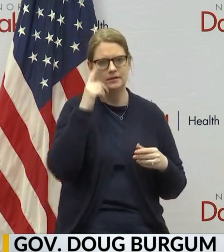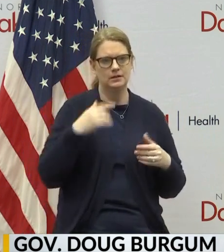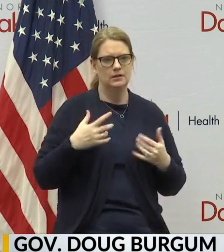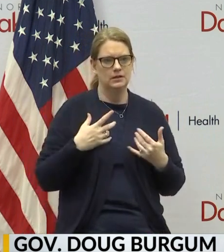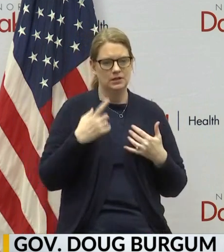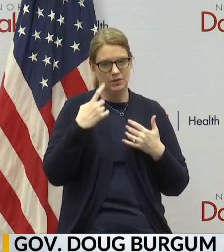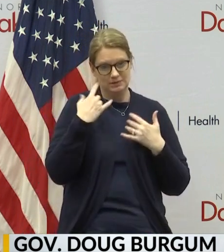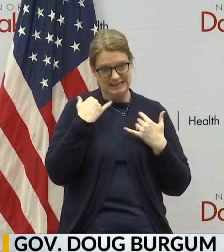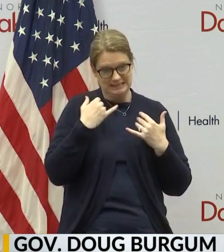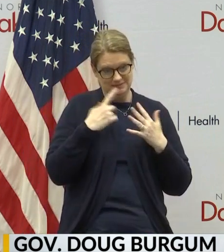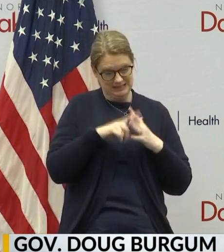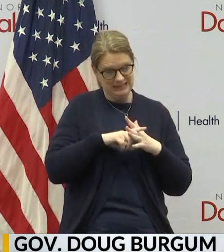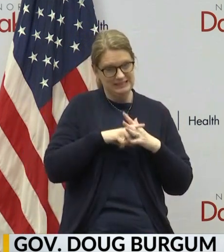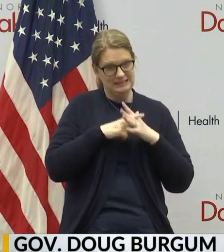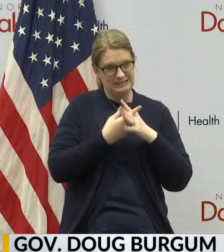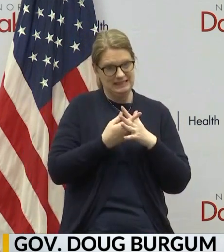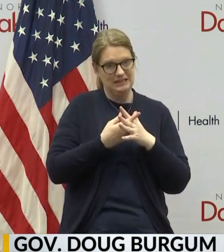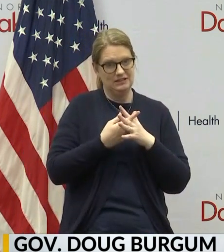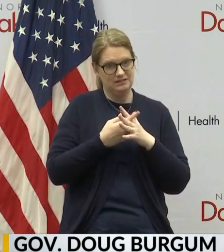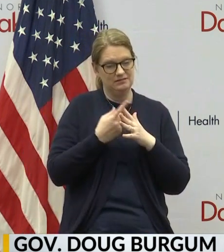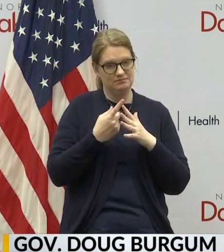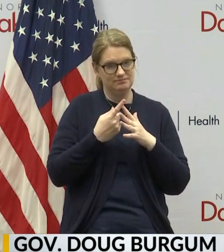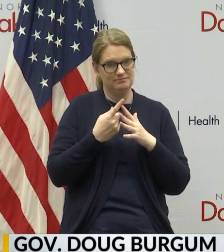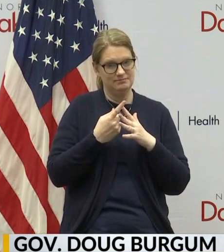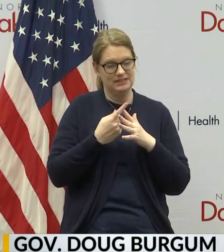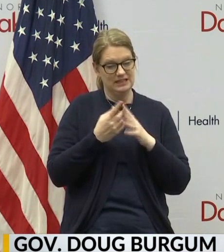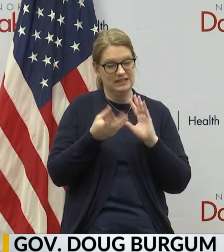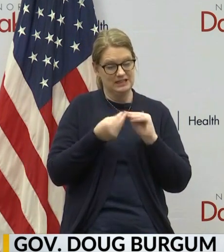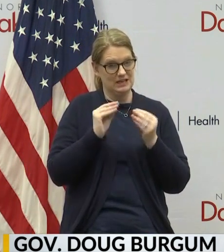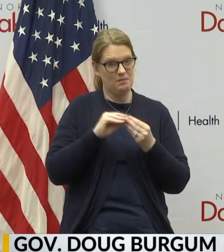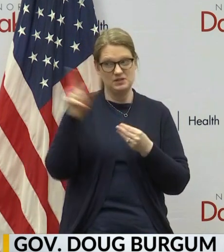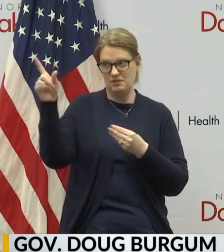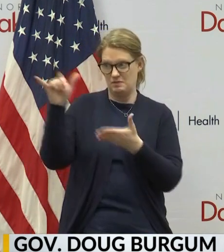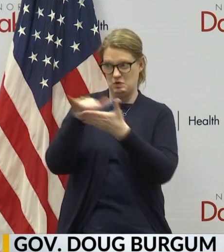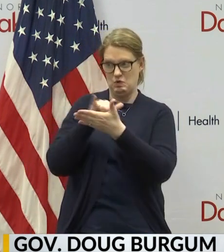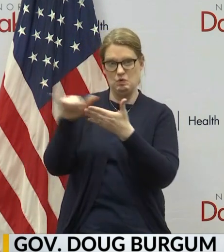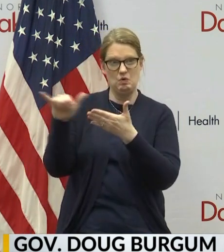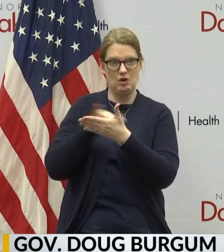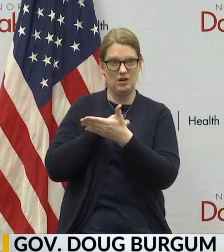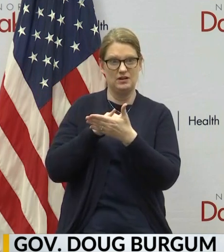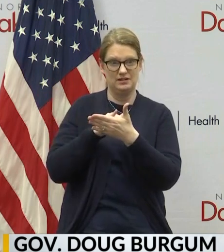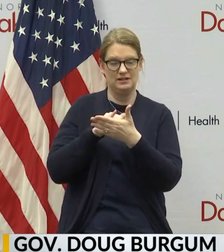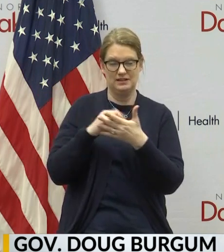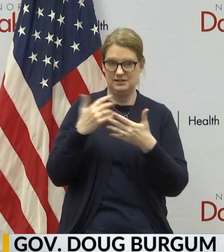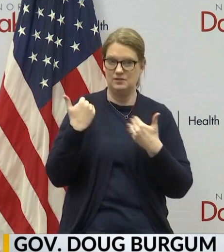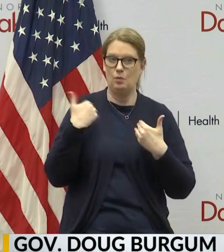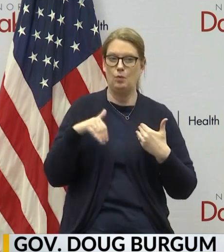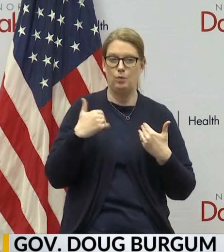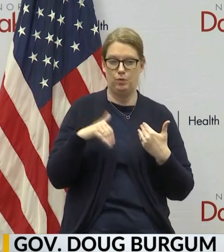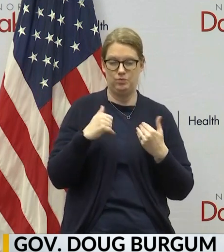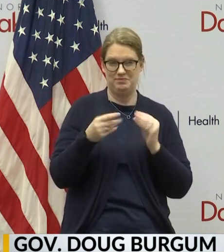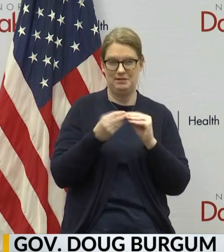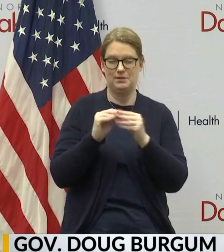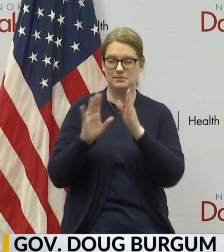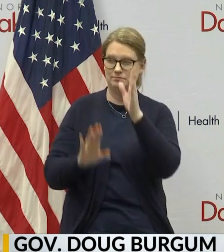THAT OUR ECONOMY CAN FUNCTION AND RECOVER WHEN IT'S OVER. WE'RE ON THE BACK END OF THE SPREAD OF THIS IN THE UNITED